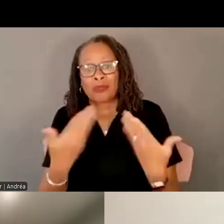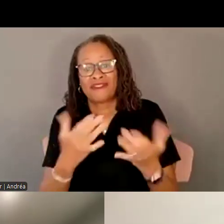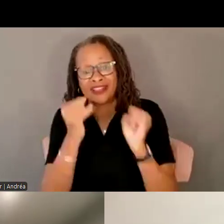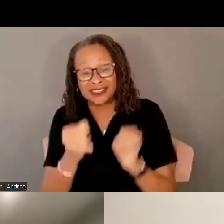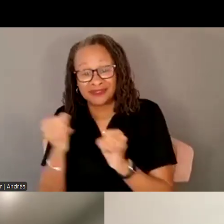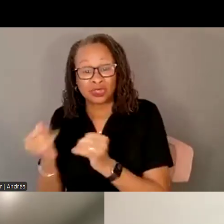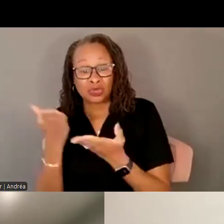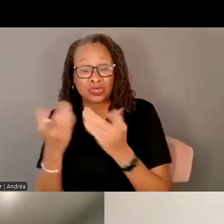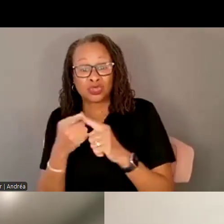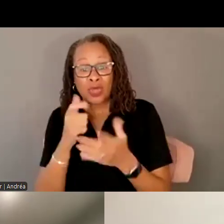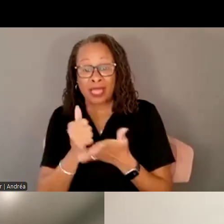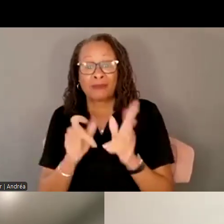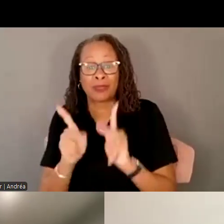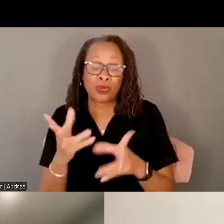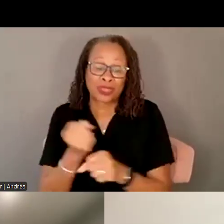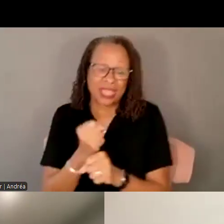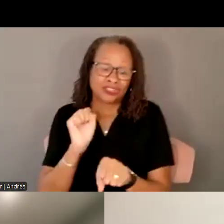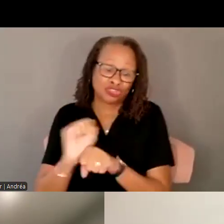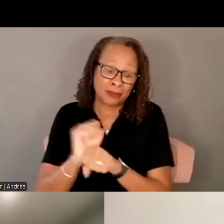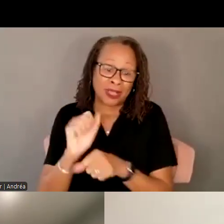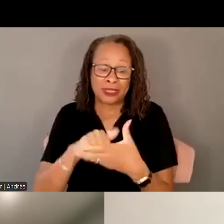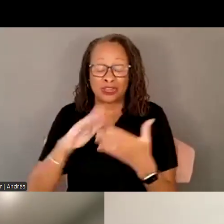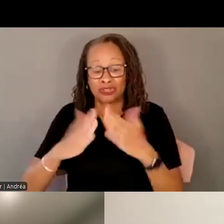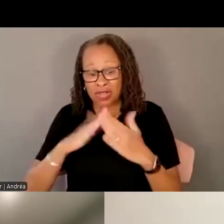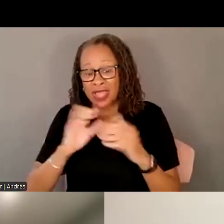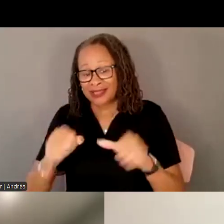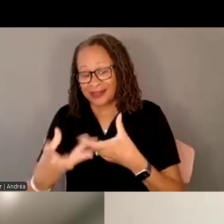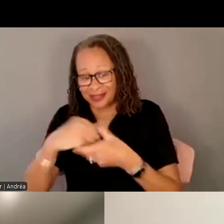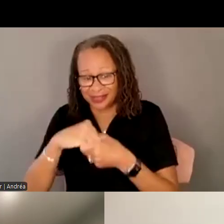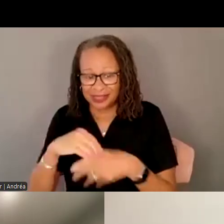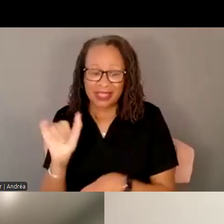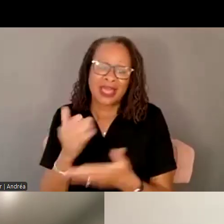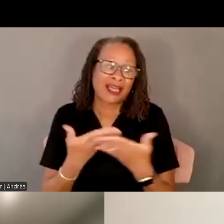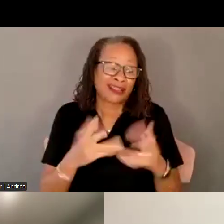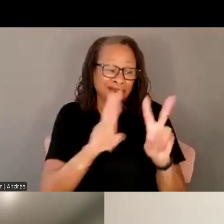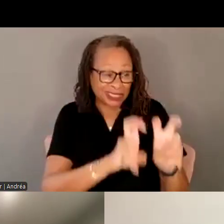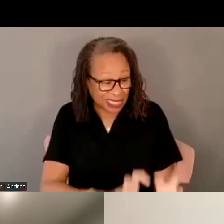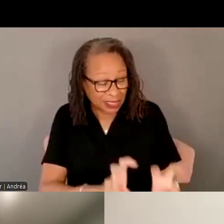to help folks get jobs within the community. So those can include, you know, things like assessment and what called discovery